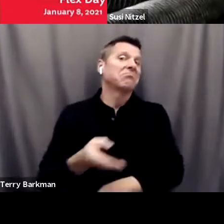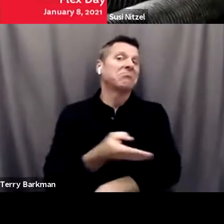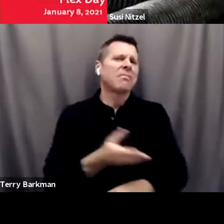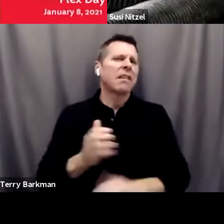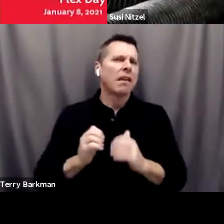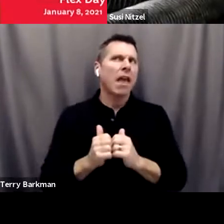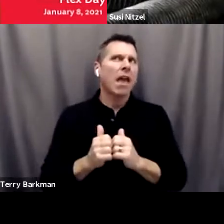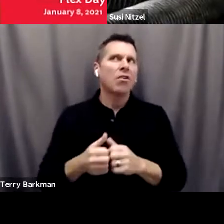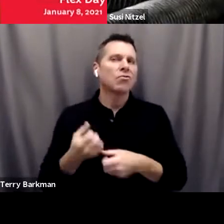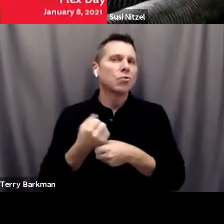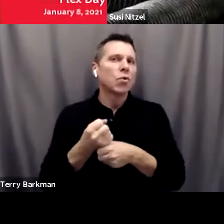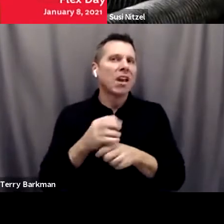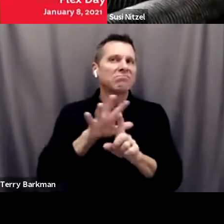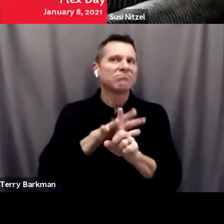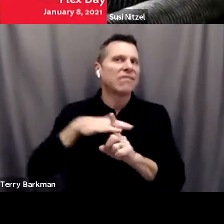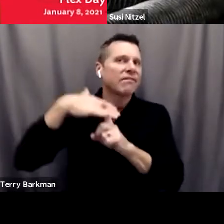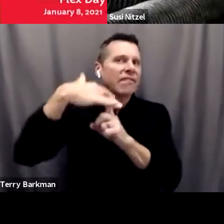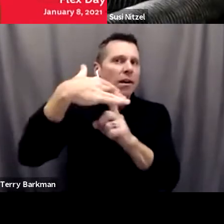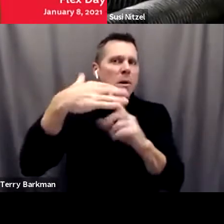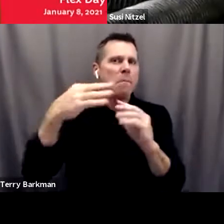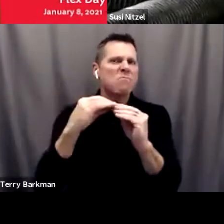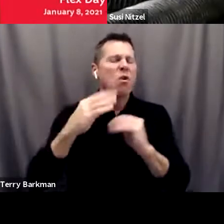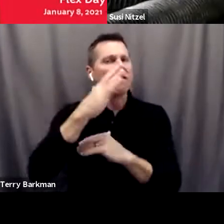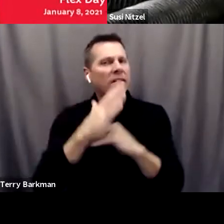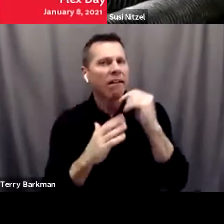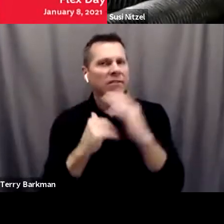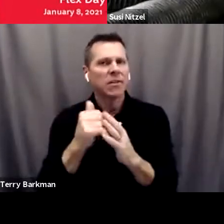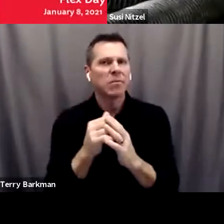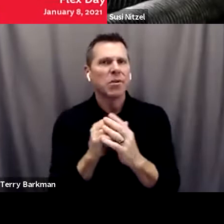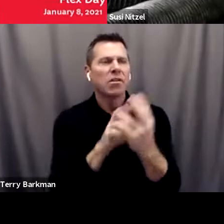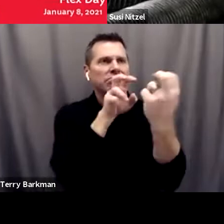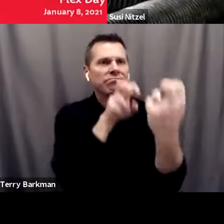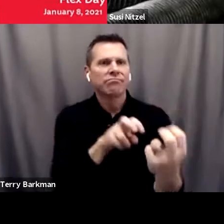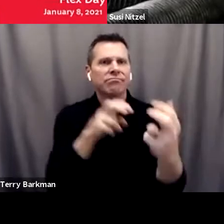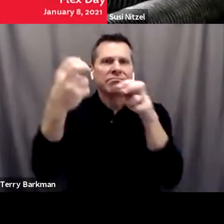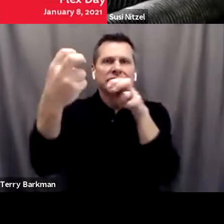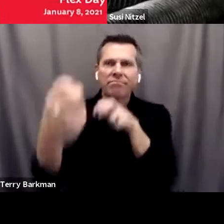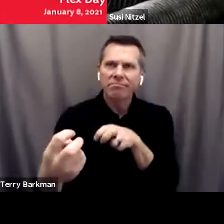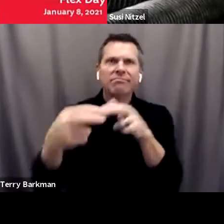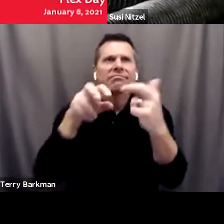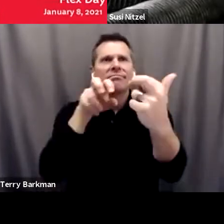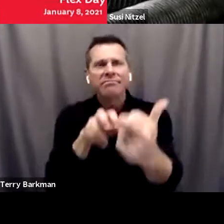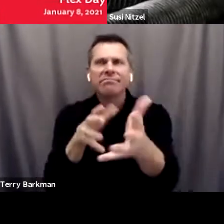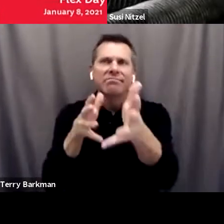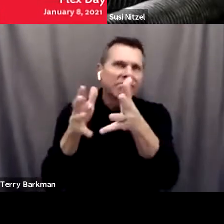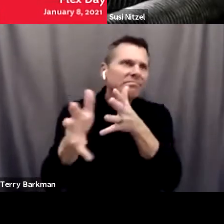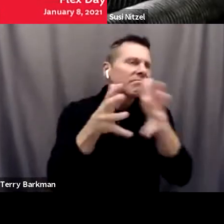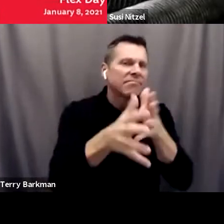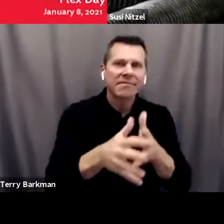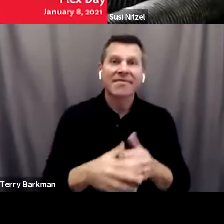comfortable to come to us as counselors, faculty, members, administrators? And really, that's the development that we're doing right